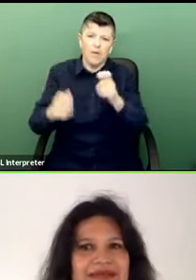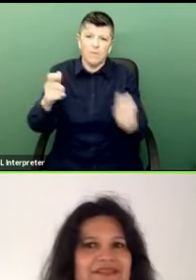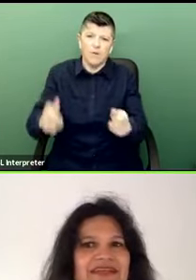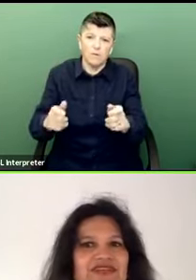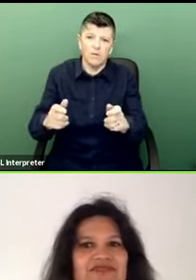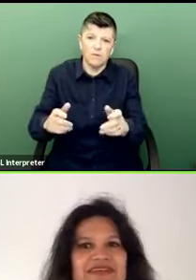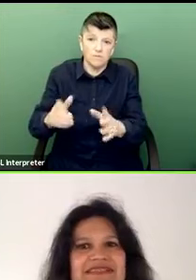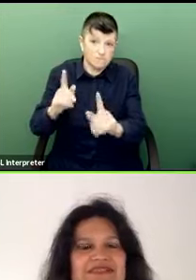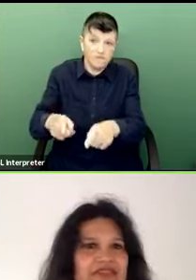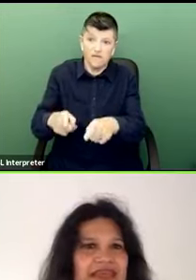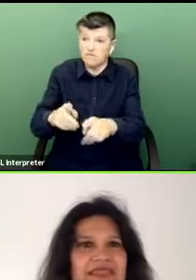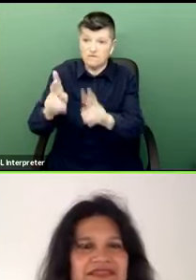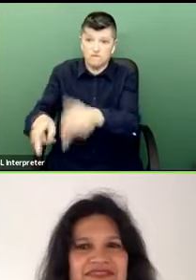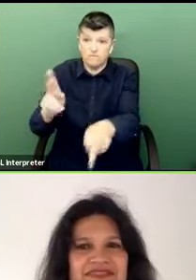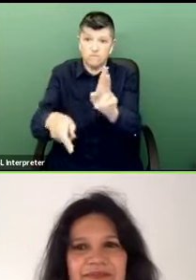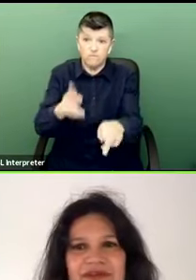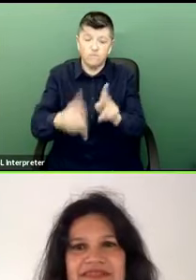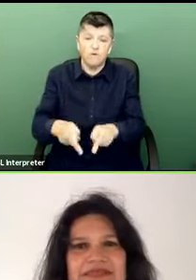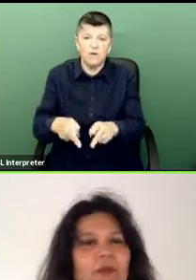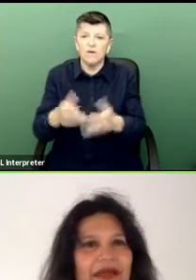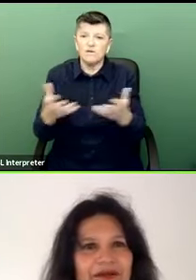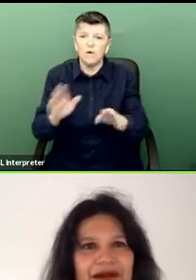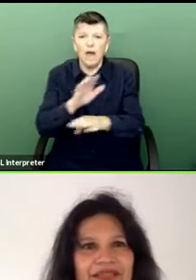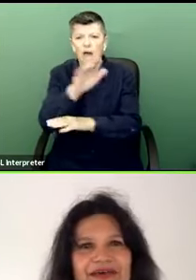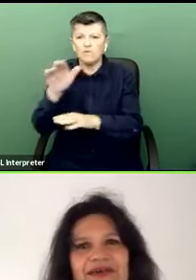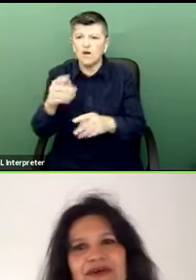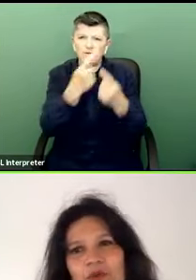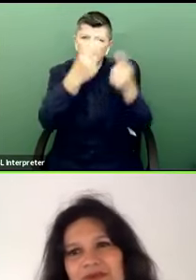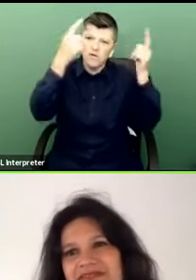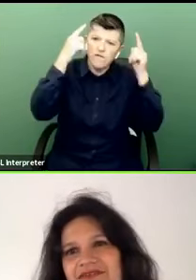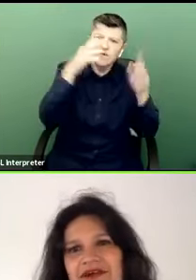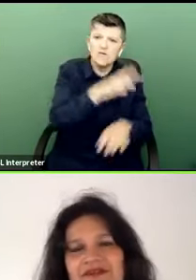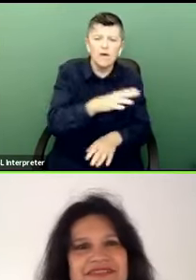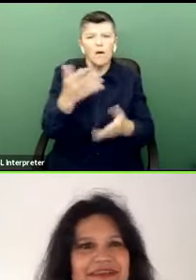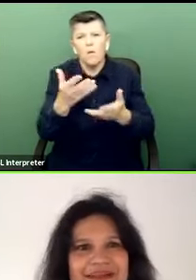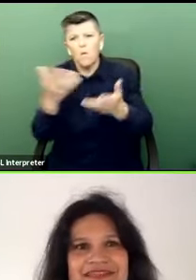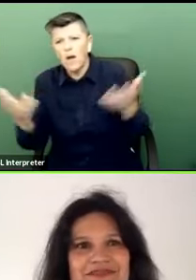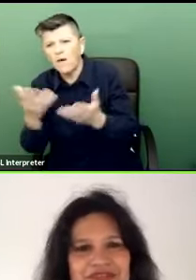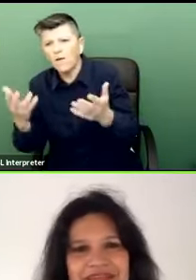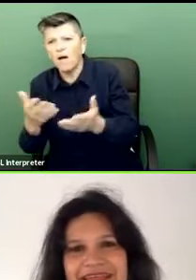in Haiti. Her brewther chars went to America and owned slaves in New Orleans. She helped him